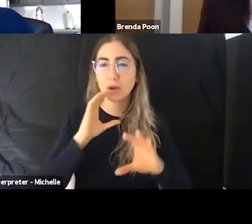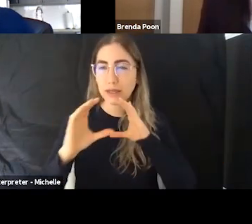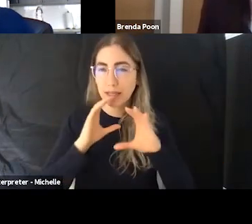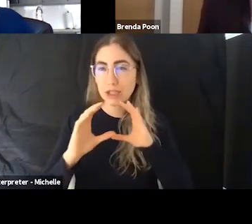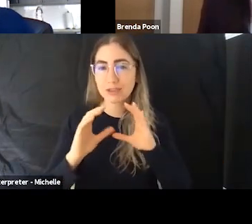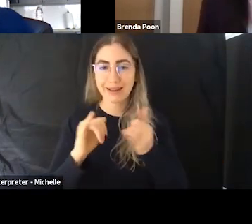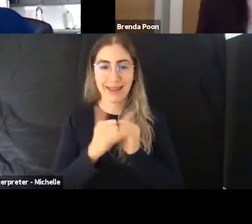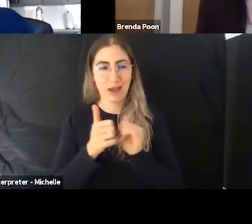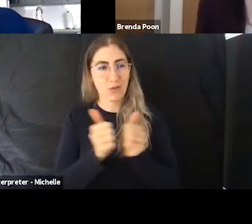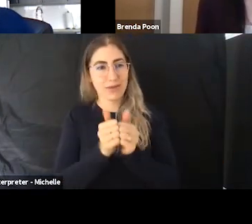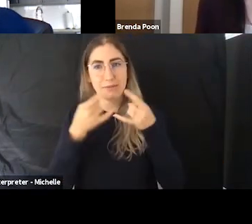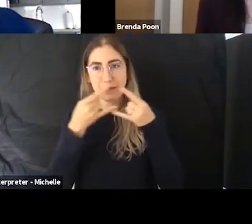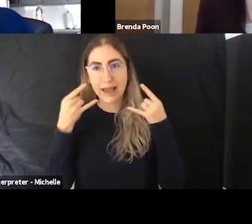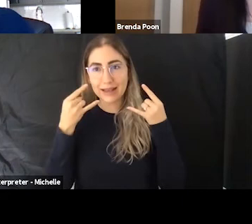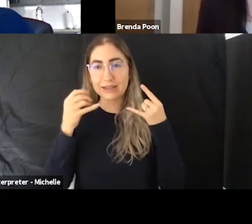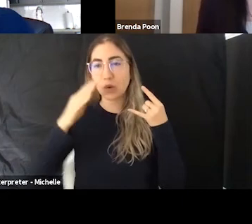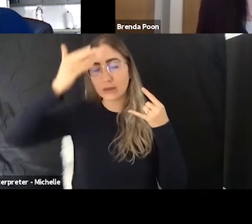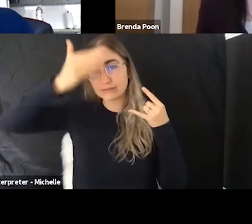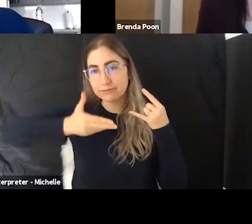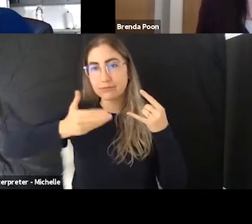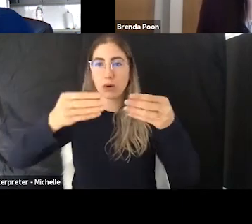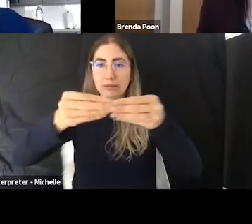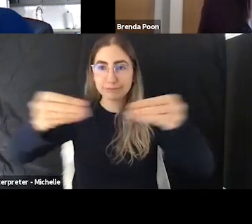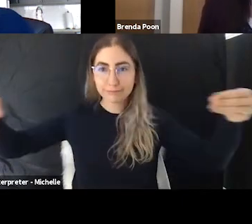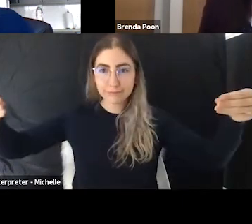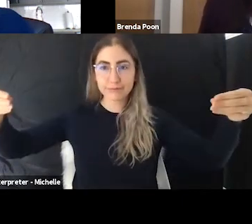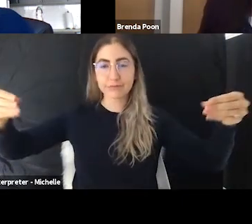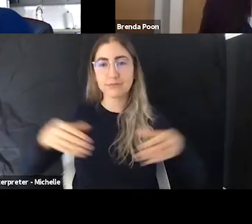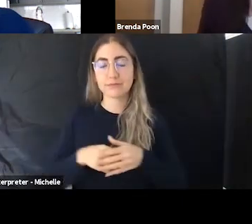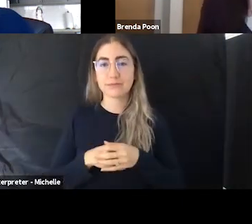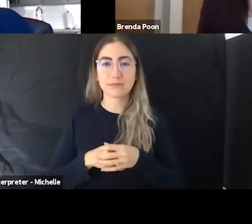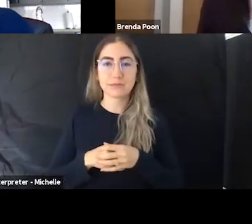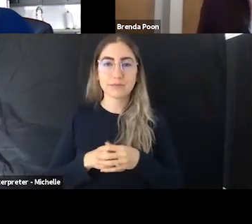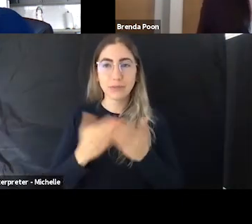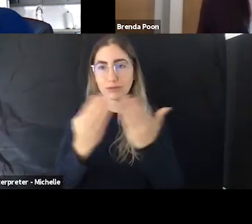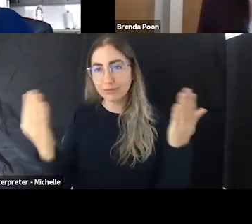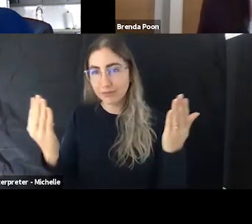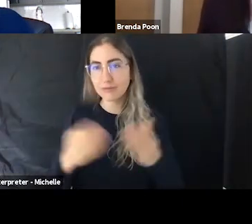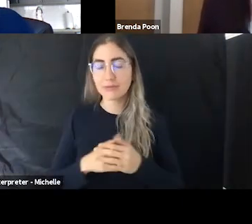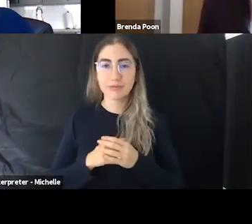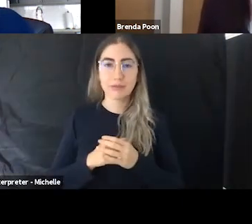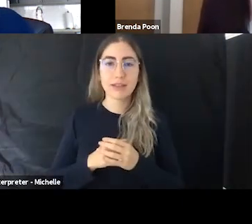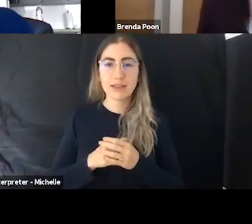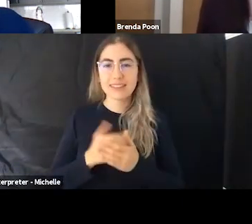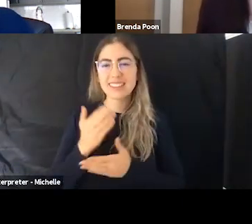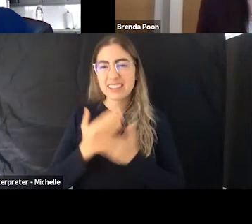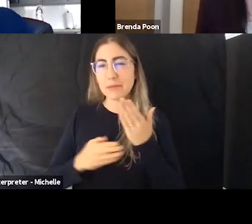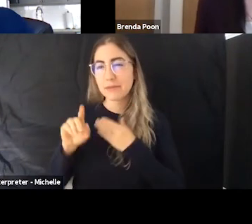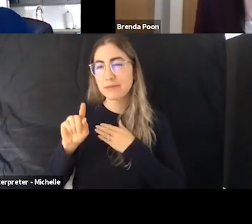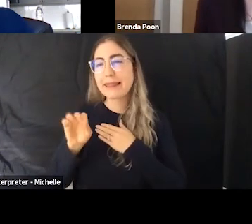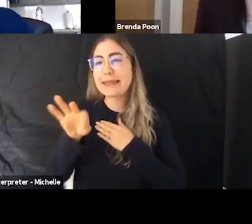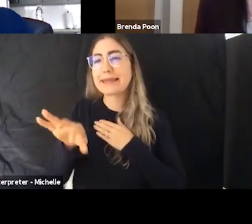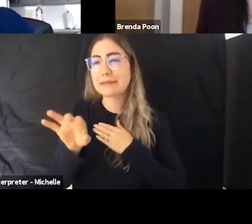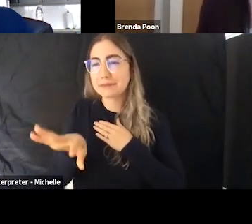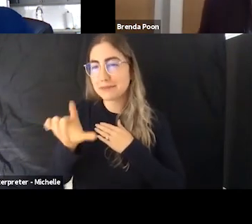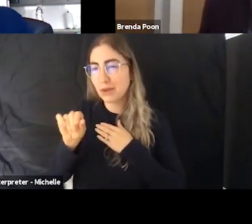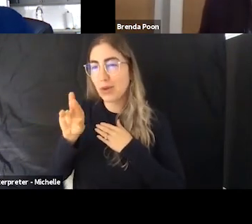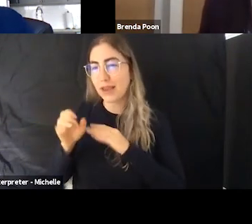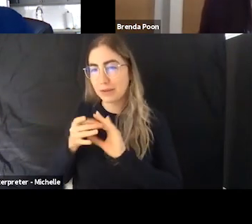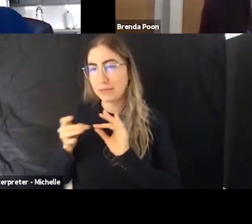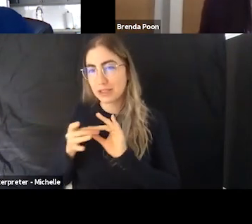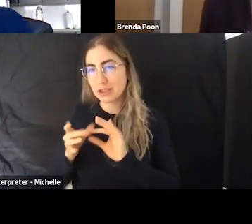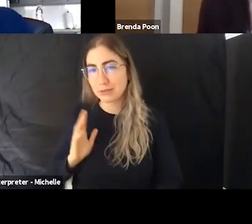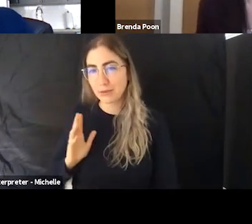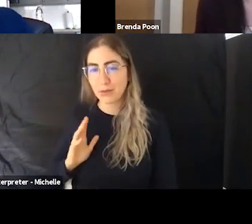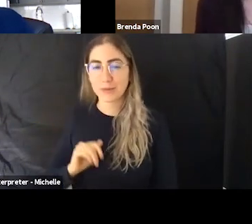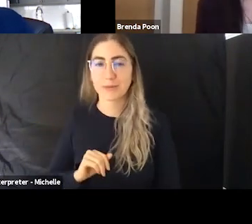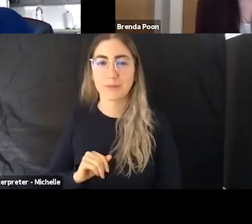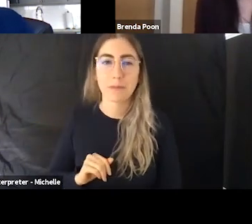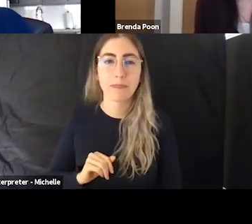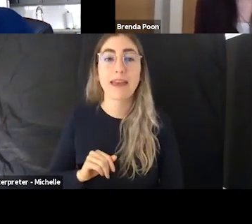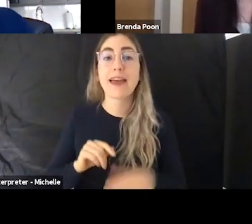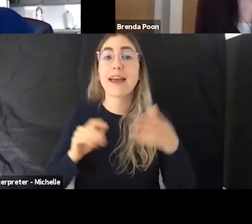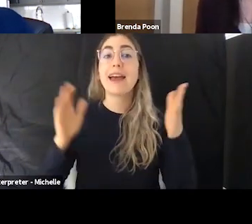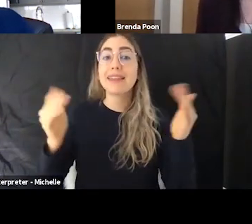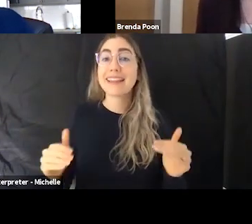STRATEGIES FOR COMMUNICATING WITH MASKS AND PLEXIGLASS BARRIERS.